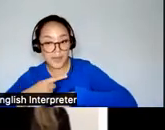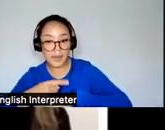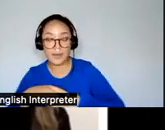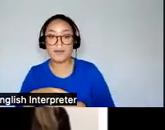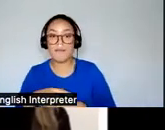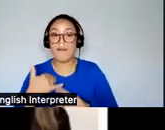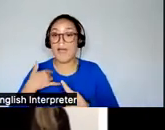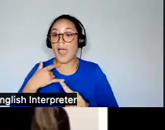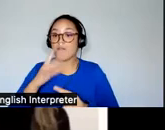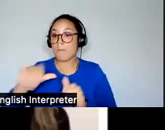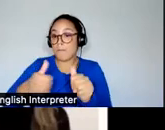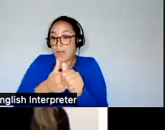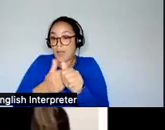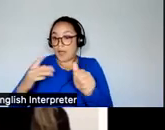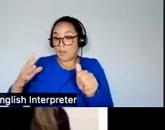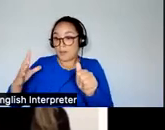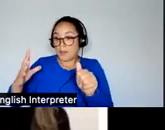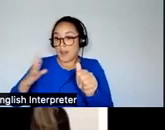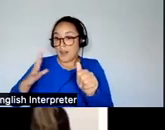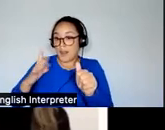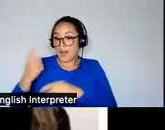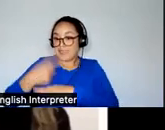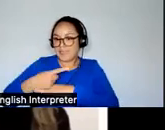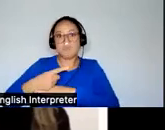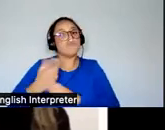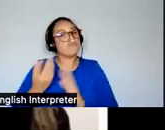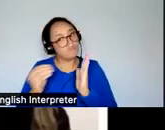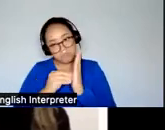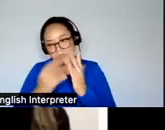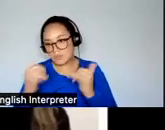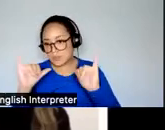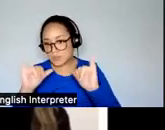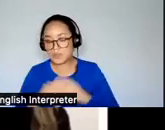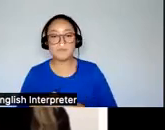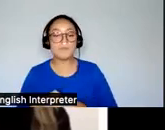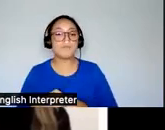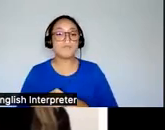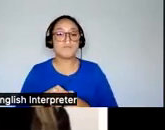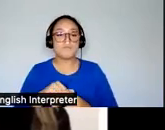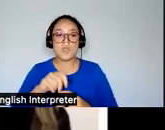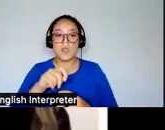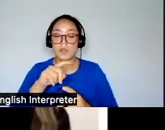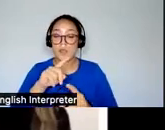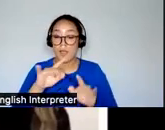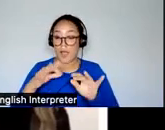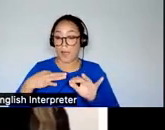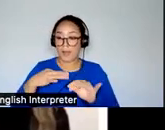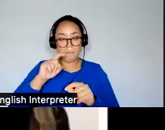These dates and times need to be indicated on the application so we can we can avoid